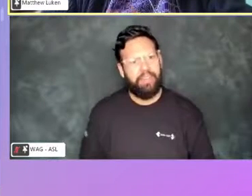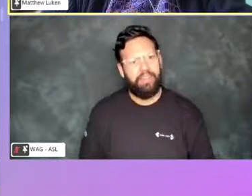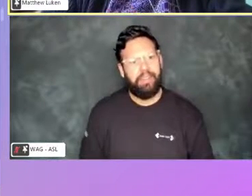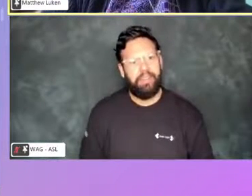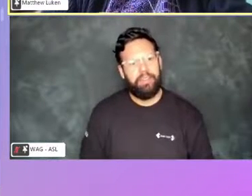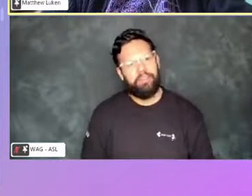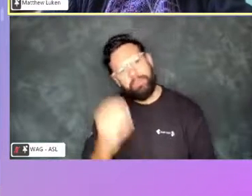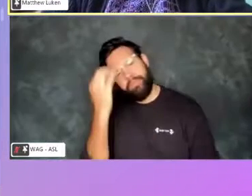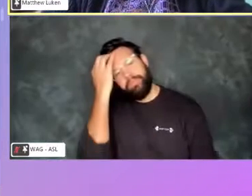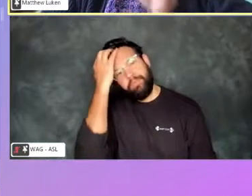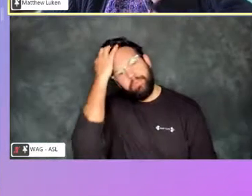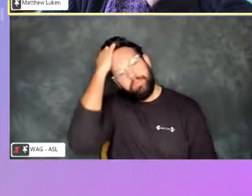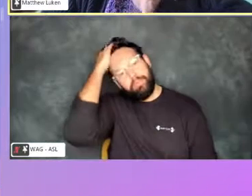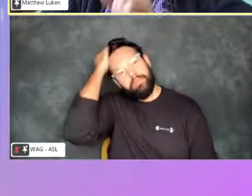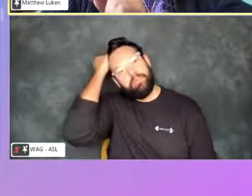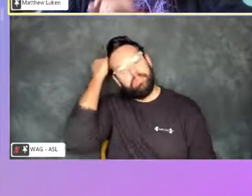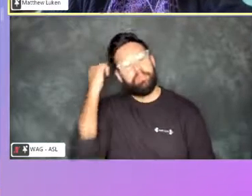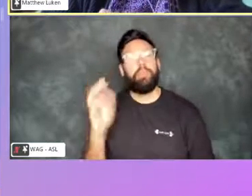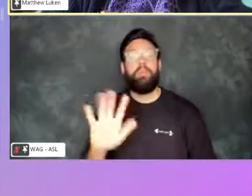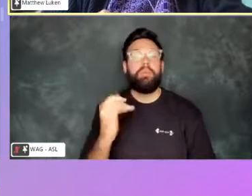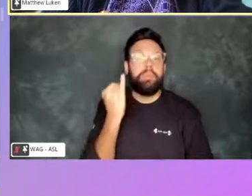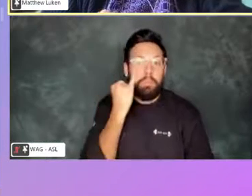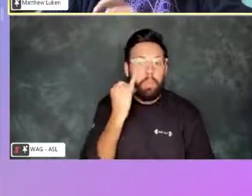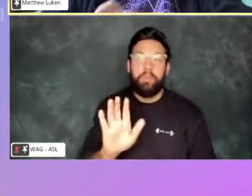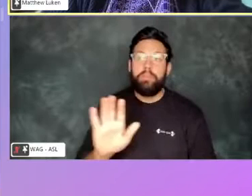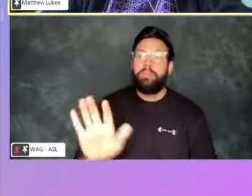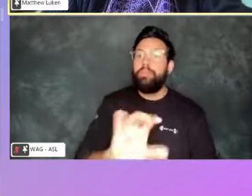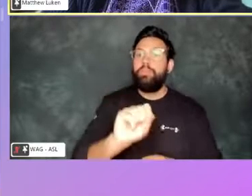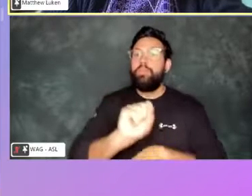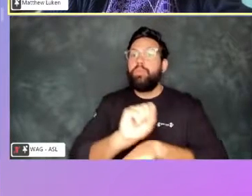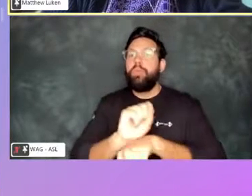and what role it has, and for those in a regulatory